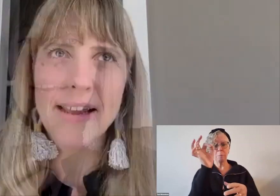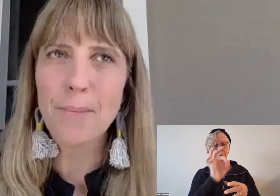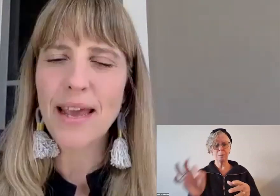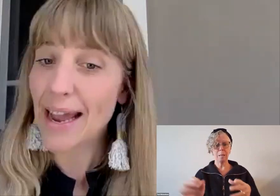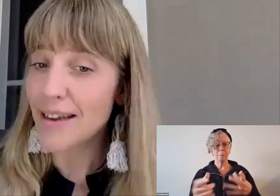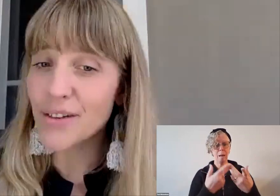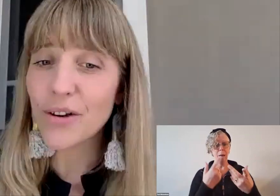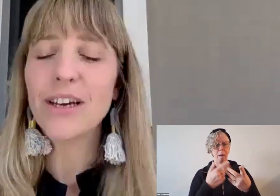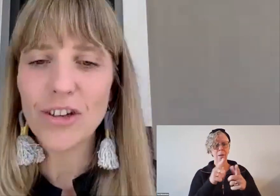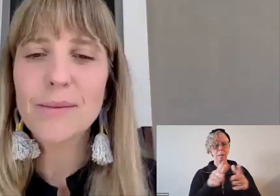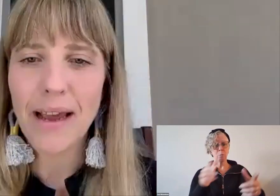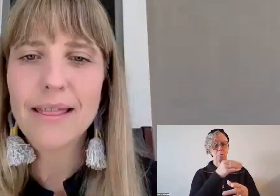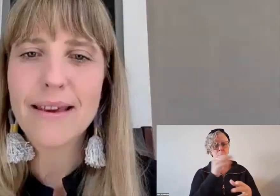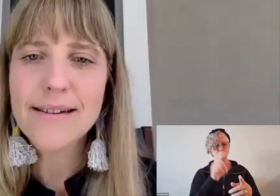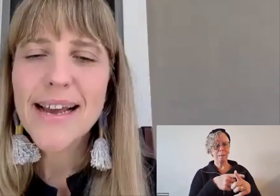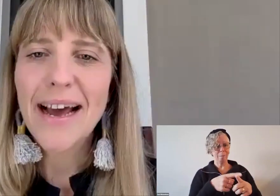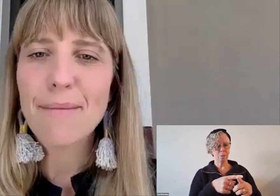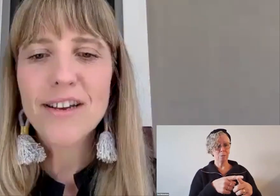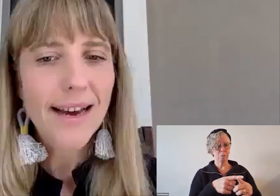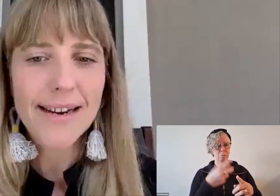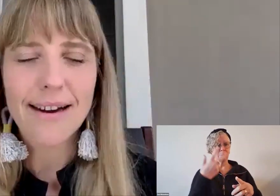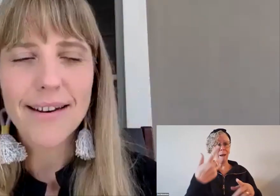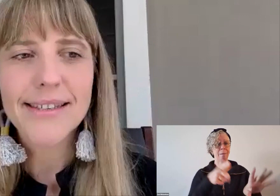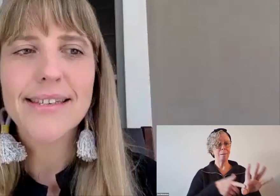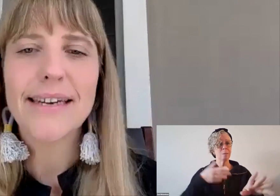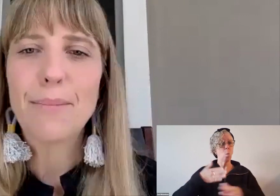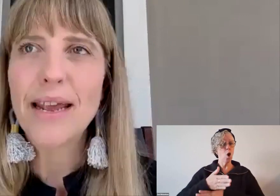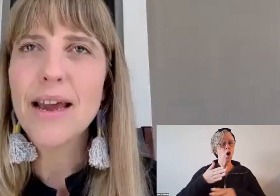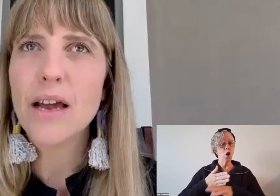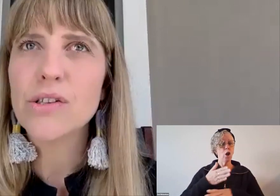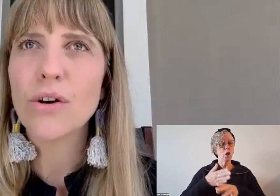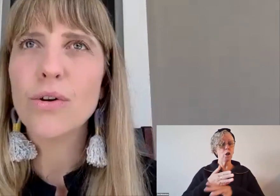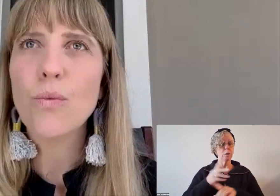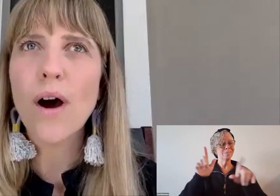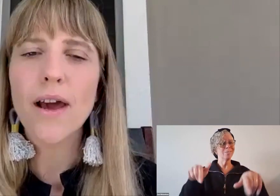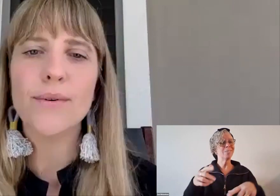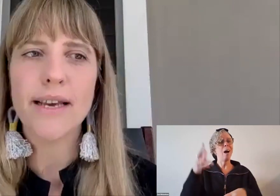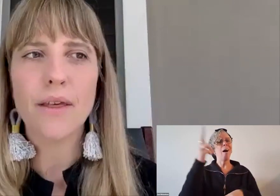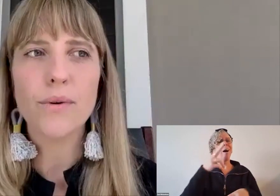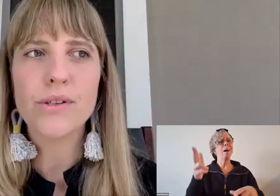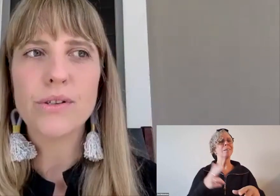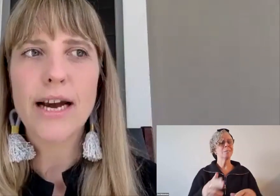I came in the company eight years ago, actually it's my eighth year. And I started as an artist in the company. And so while I was there,